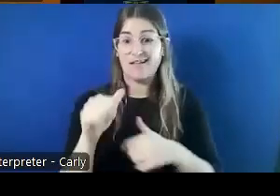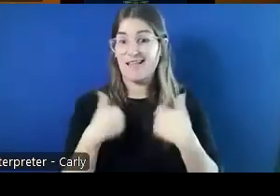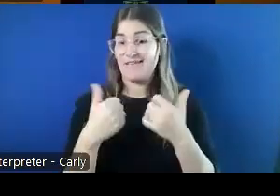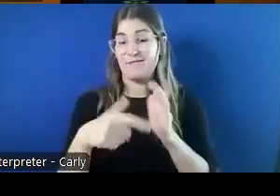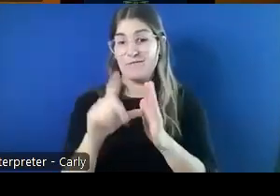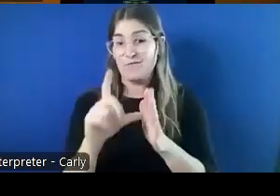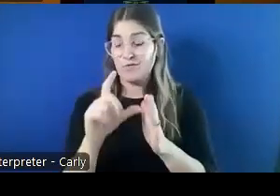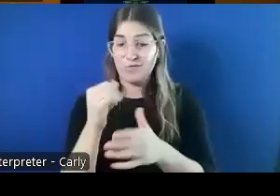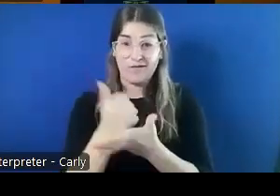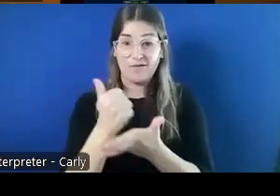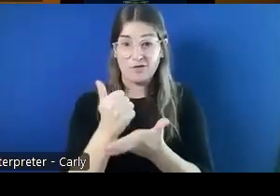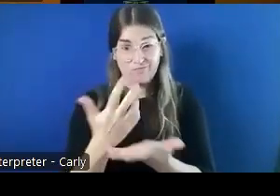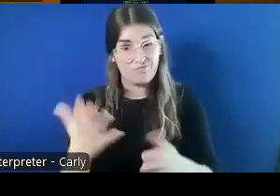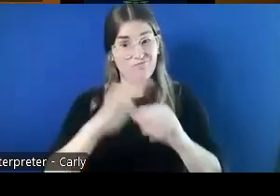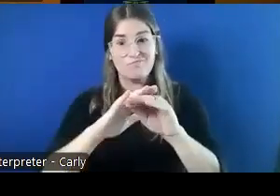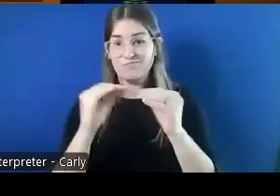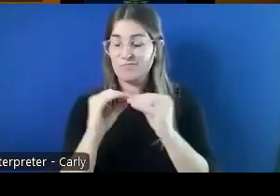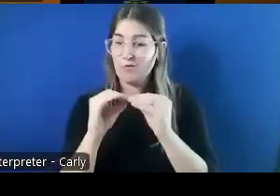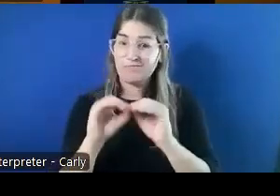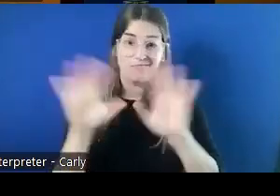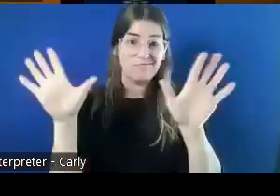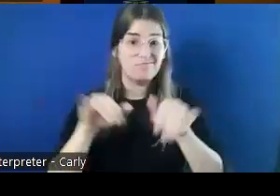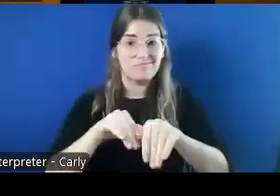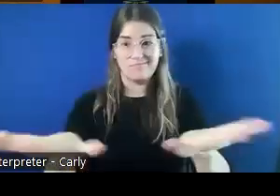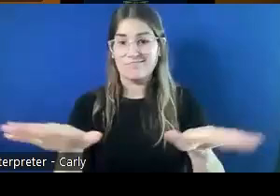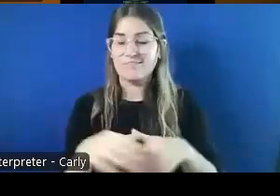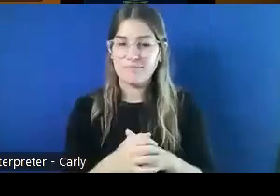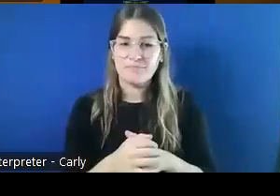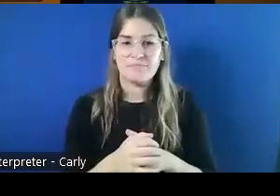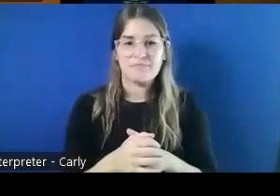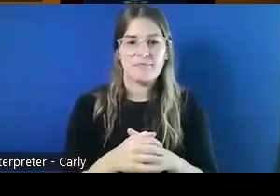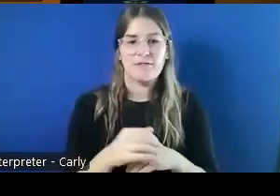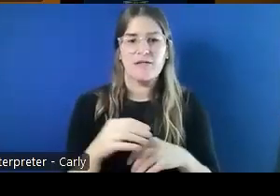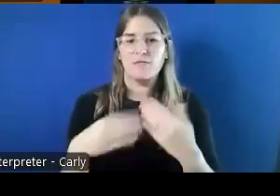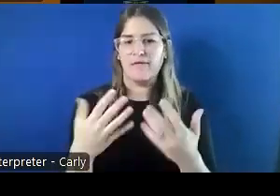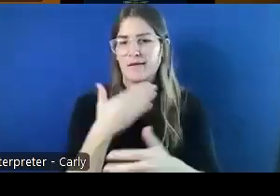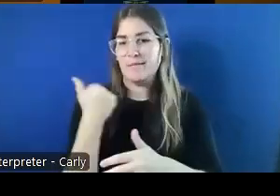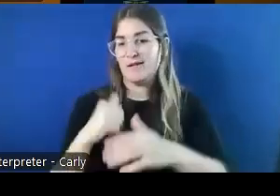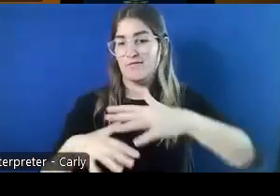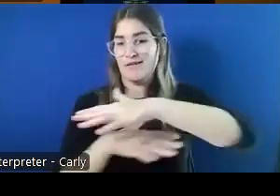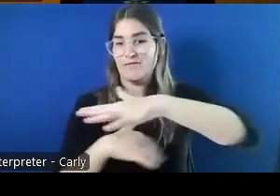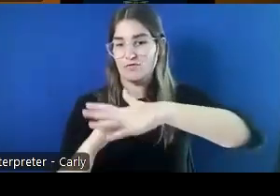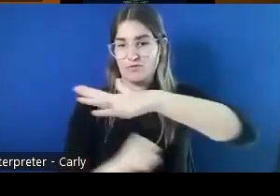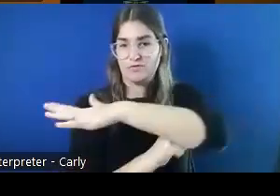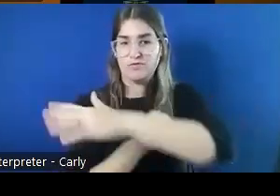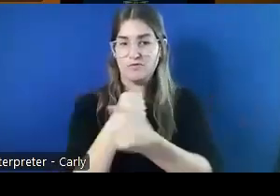processes therefore that have in infrastructure to support the dietic interventions um thank